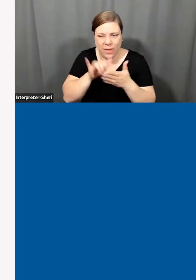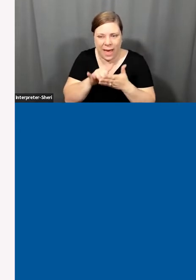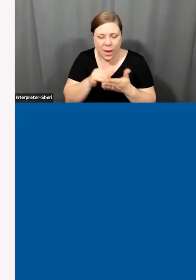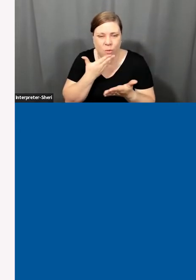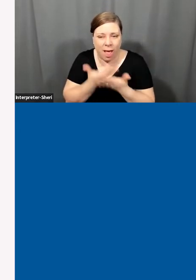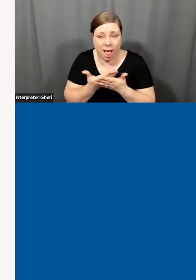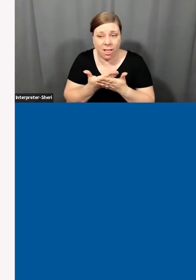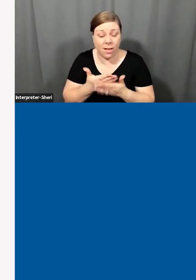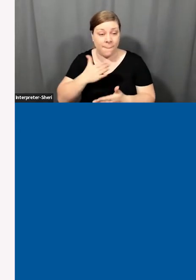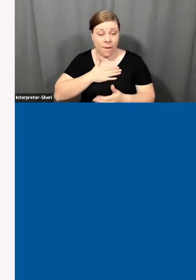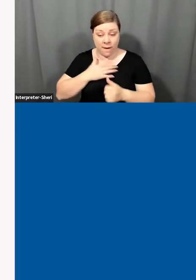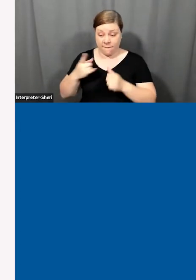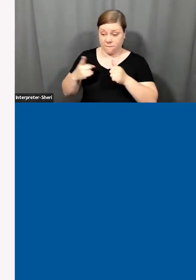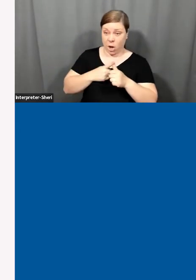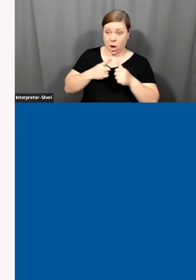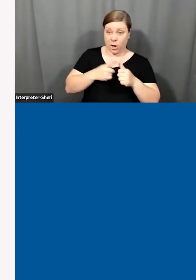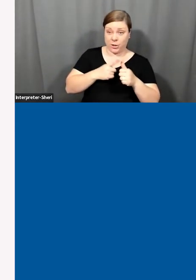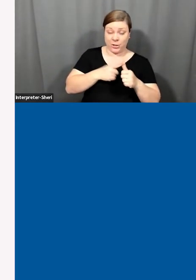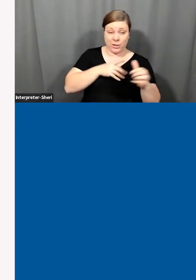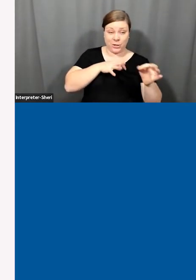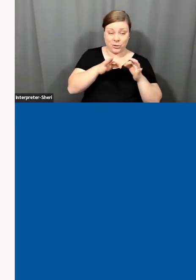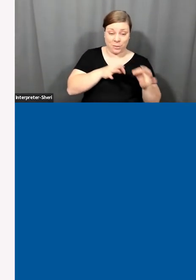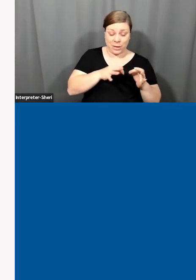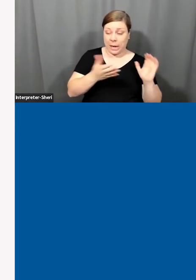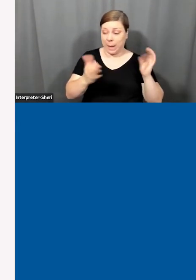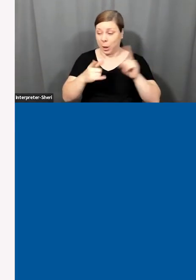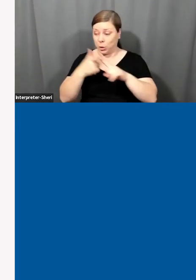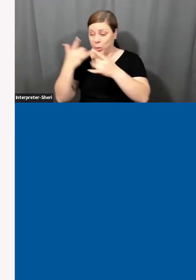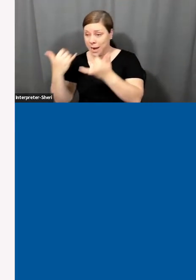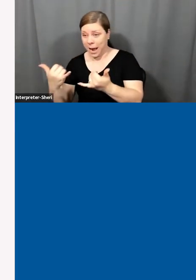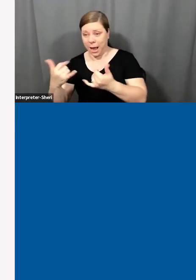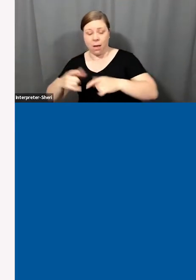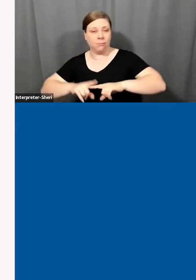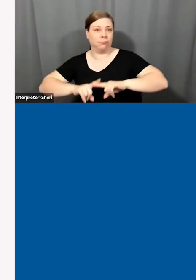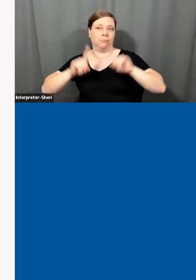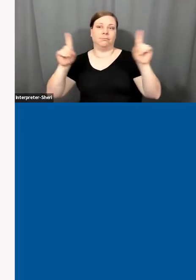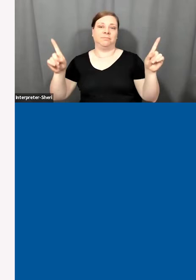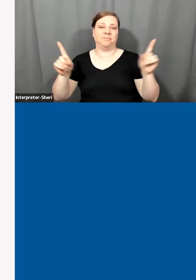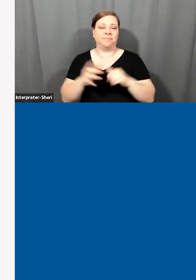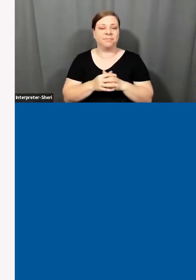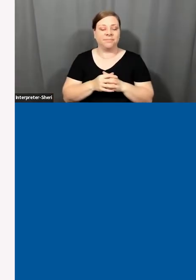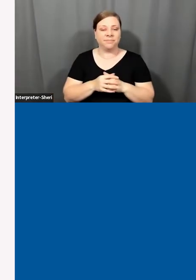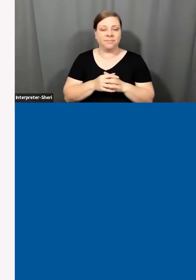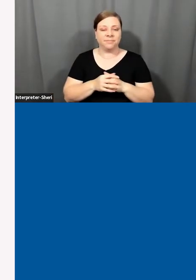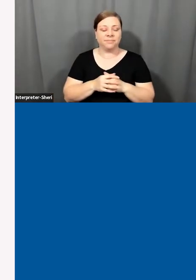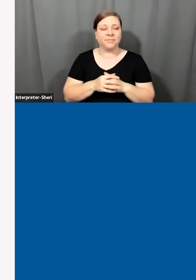I ever wrote compared to the detail I put into it now, they're completely different. As long as you've used these techniques,